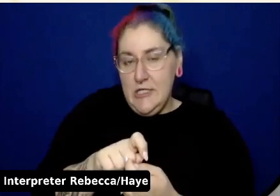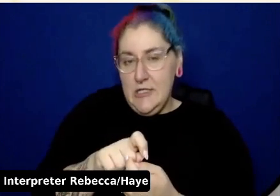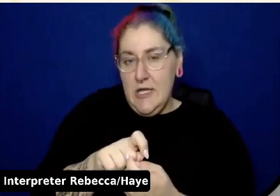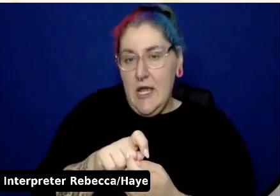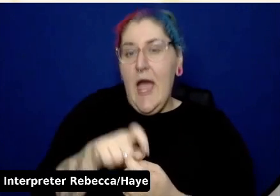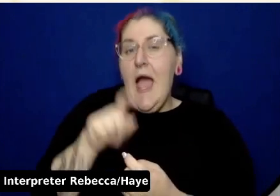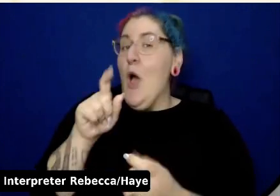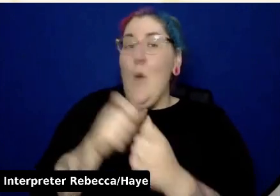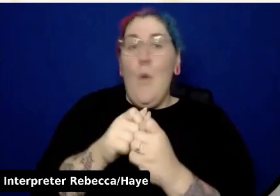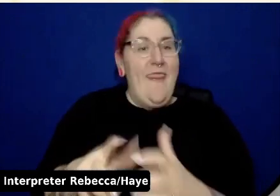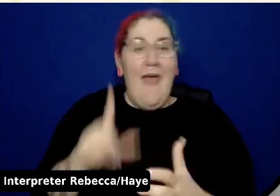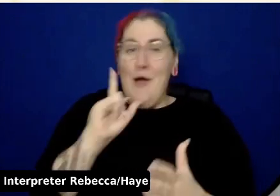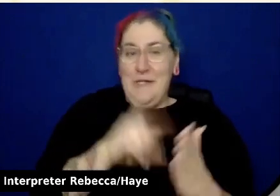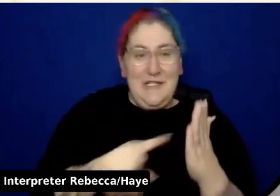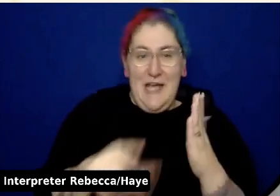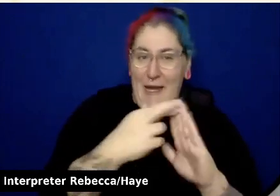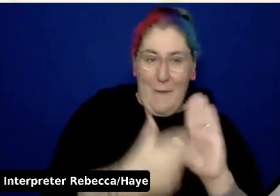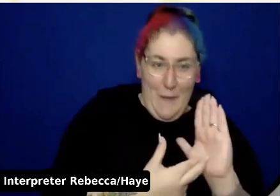The other mis-used feature is aria-live region.